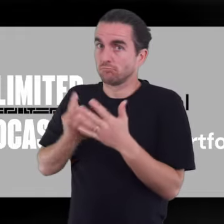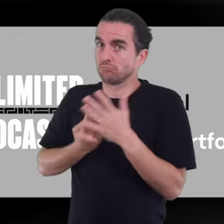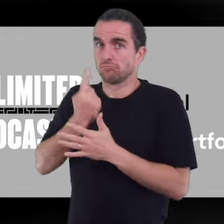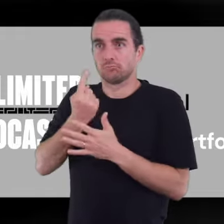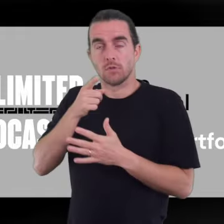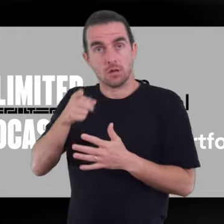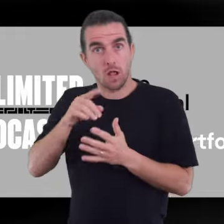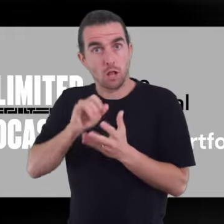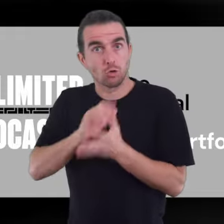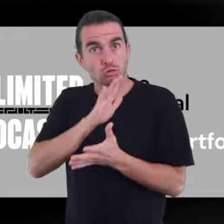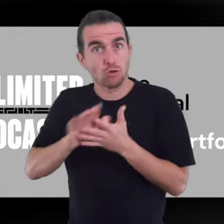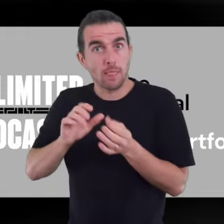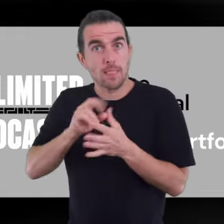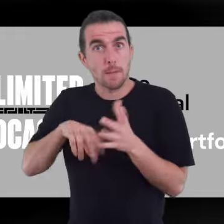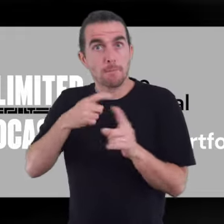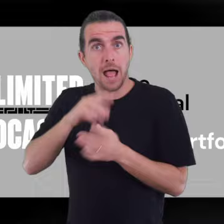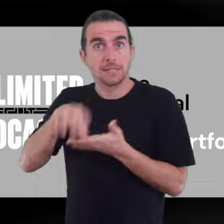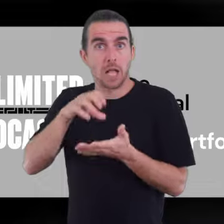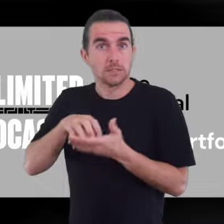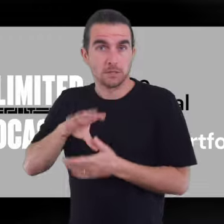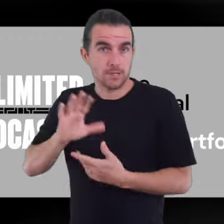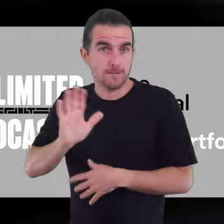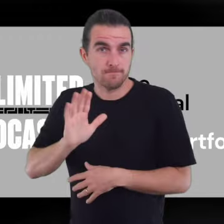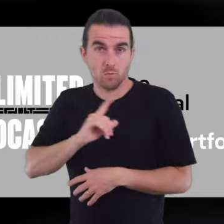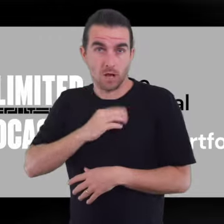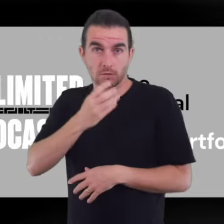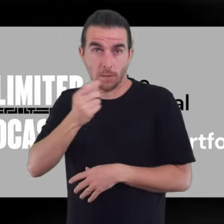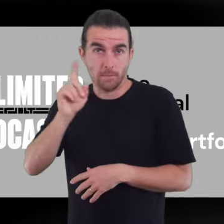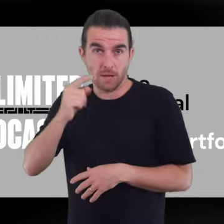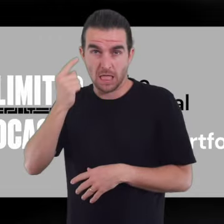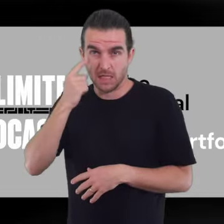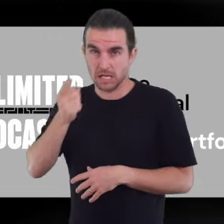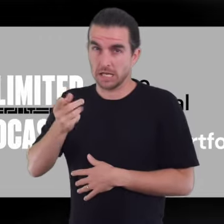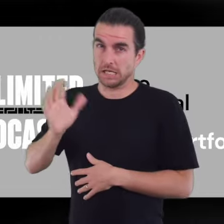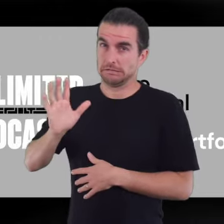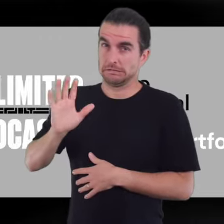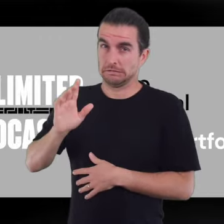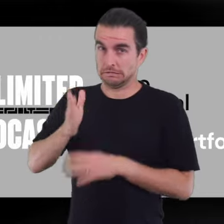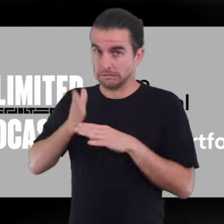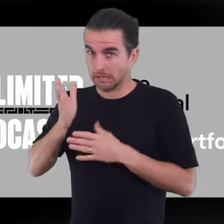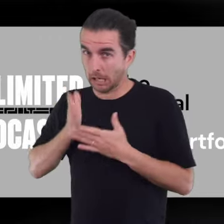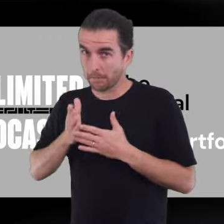a good thing that it's not taking place in the Southbank Center, because for some people,